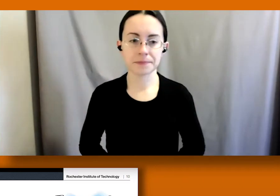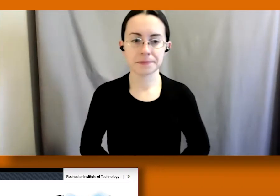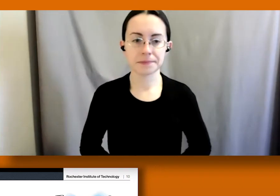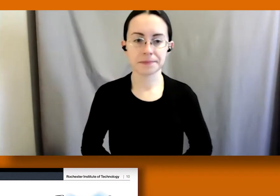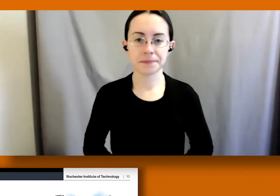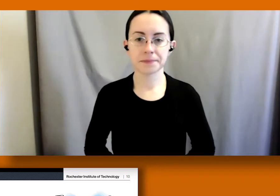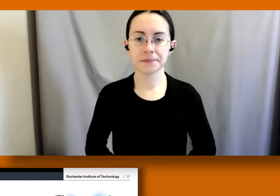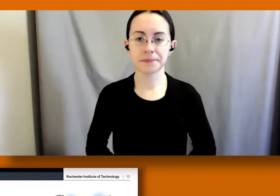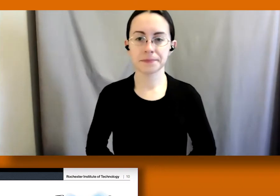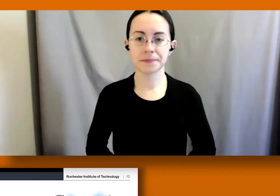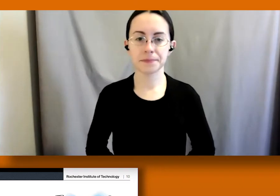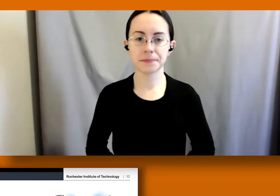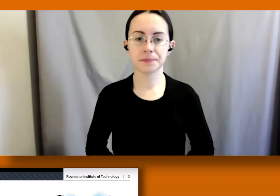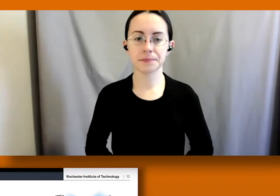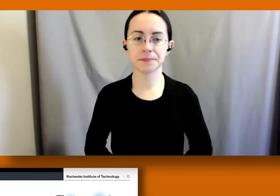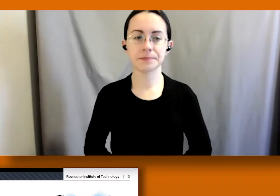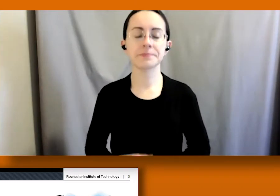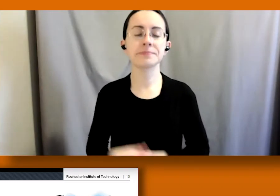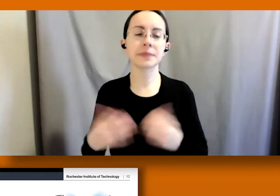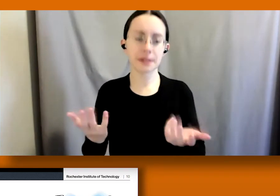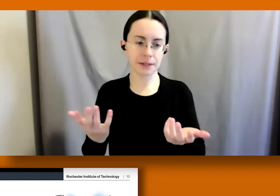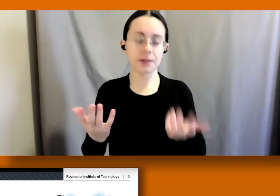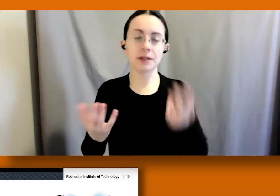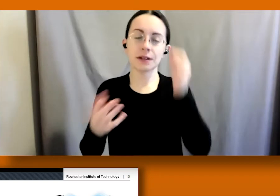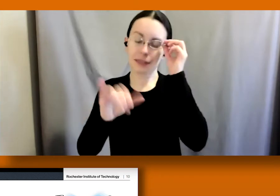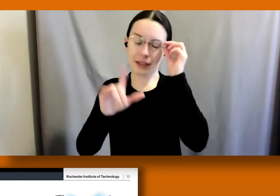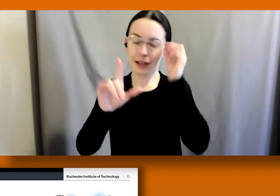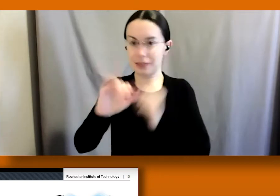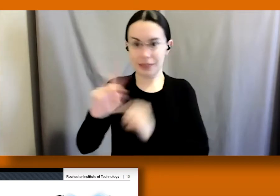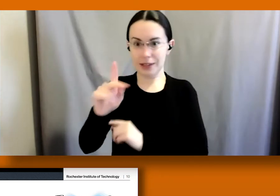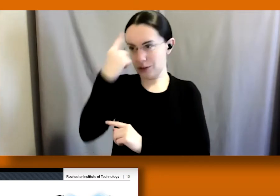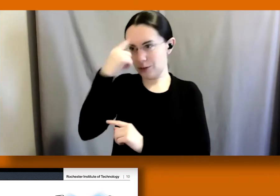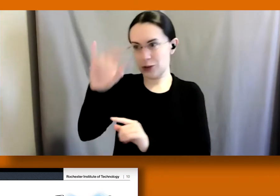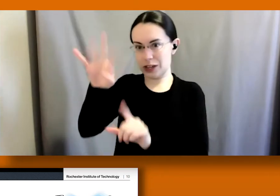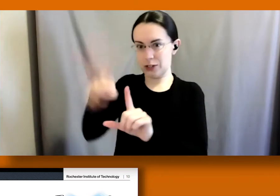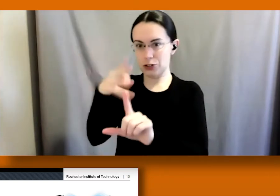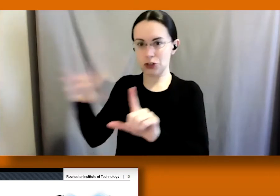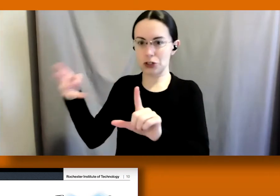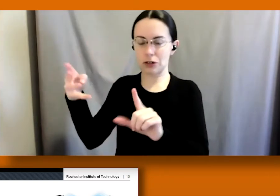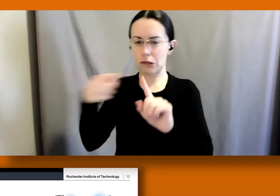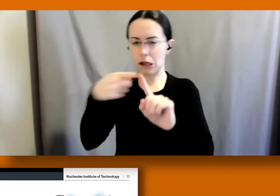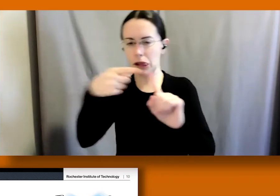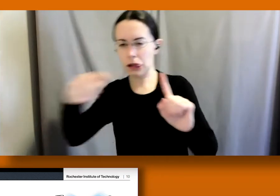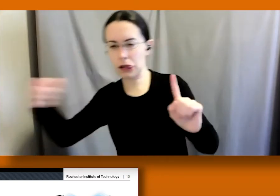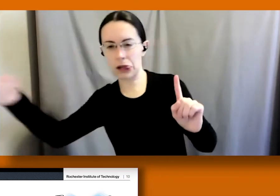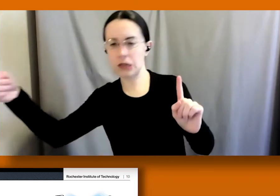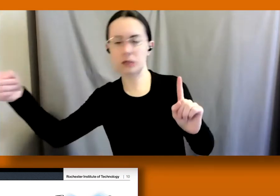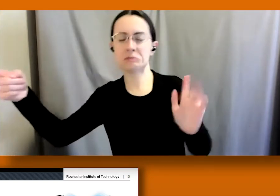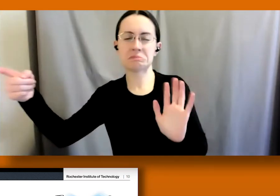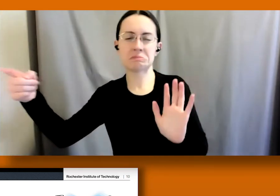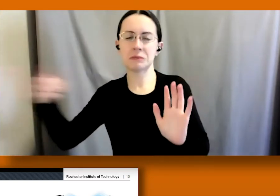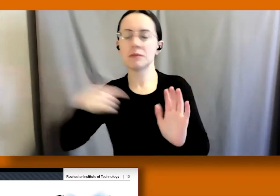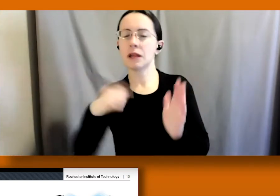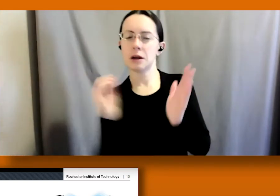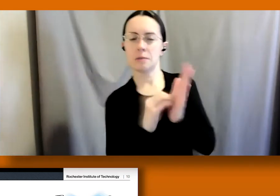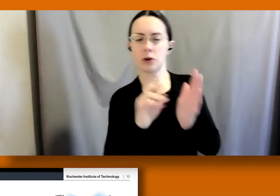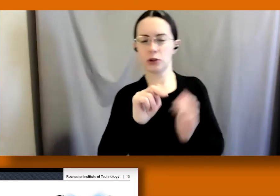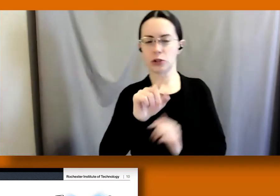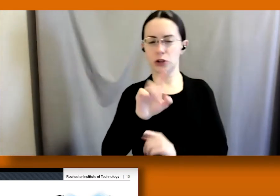And again, like before, the link is way too long to fit on the page, so I have it in the notes, and you can access it that way.